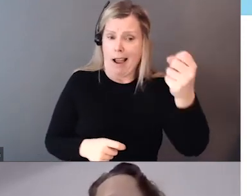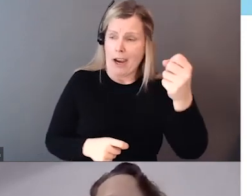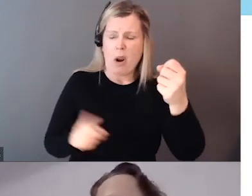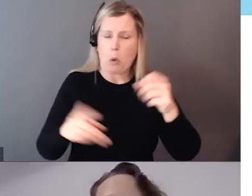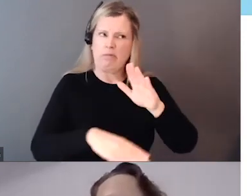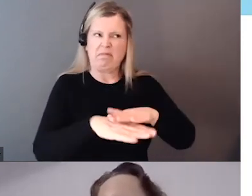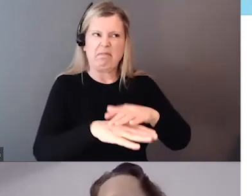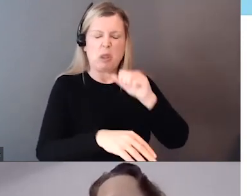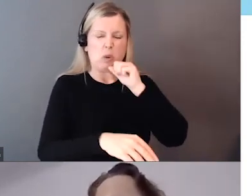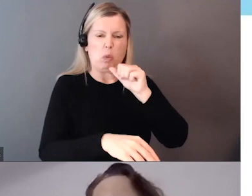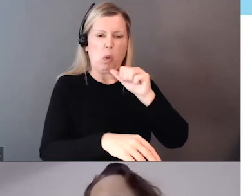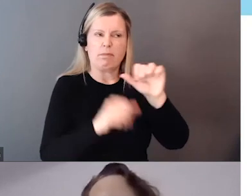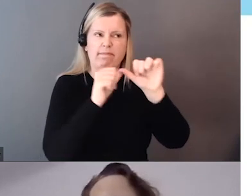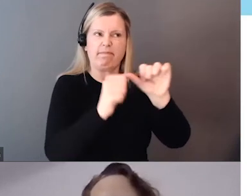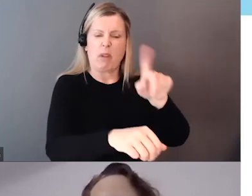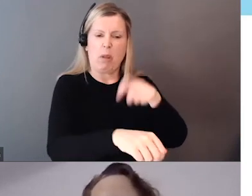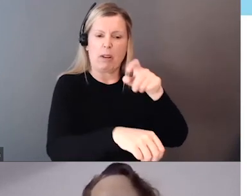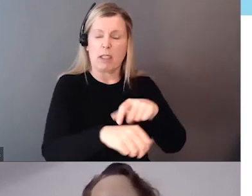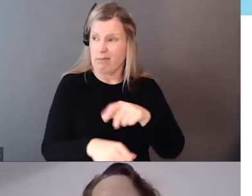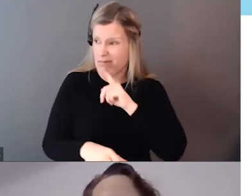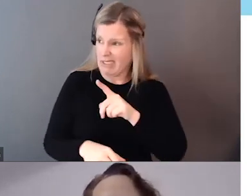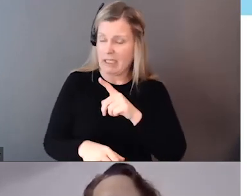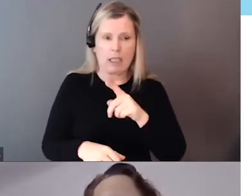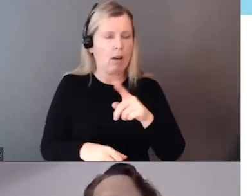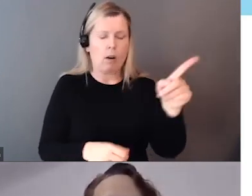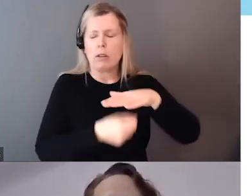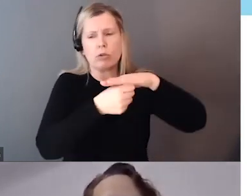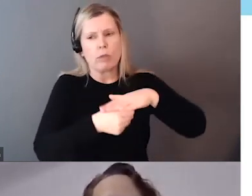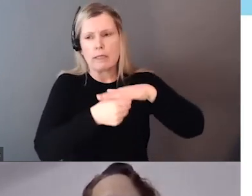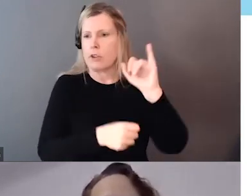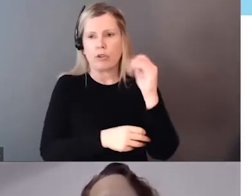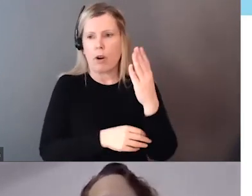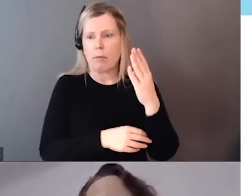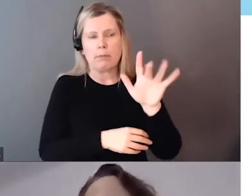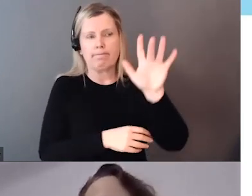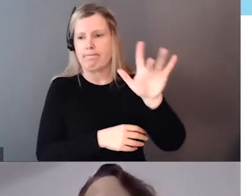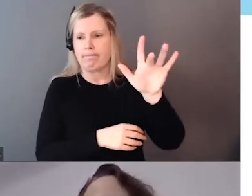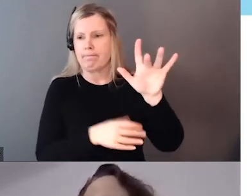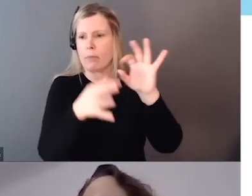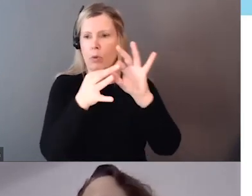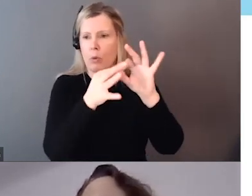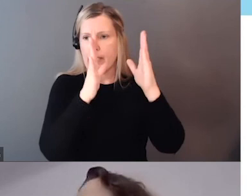within the year, which is true because there are some people who've been into this line of